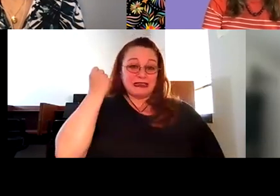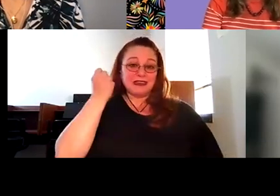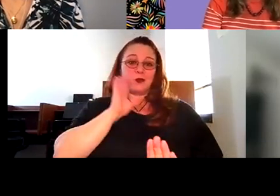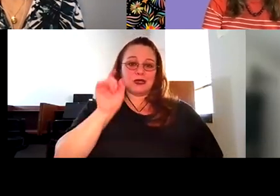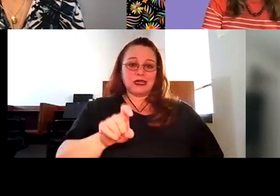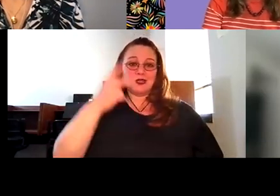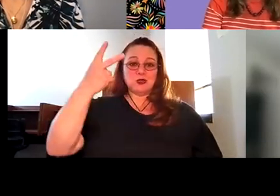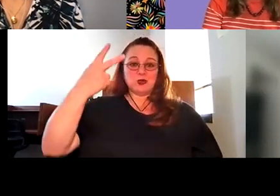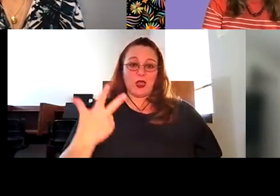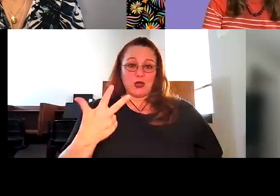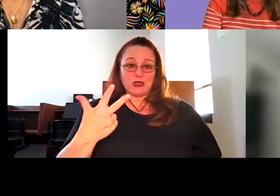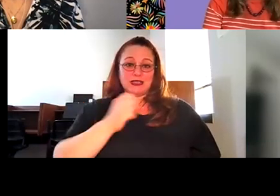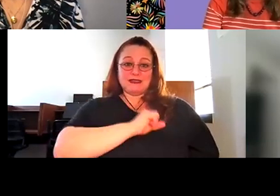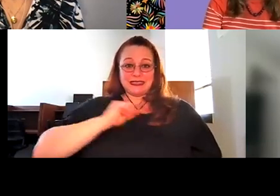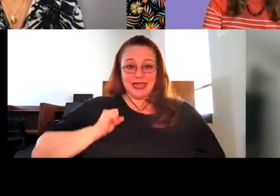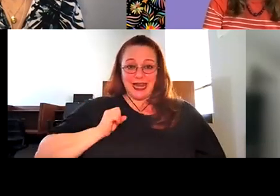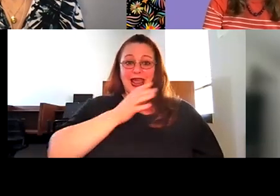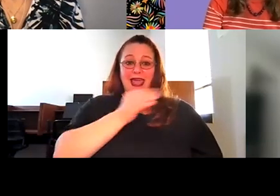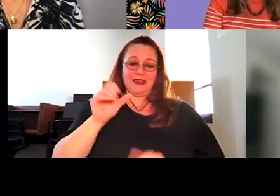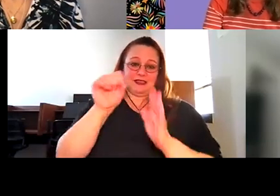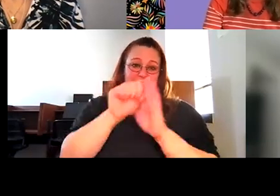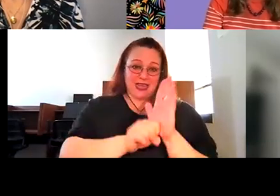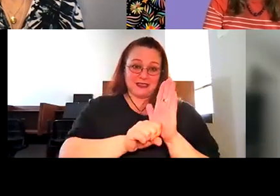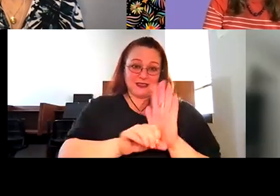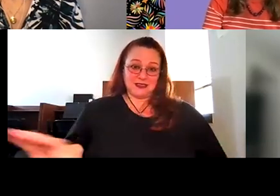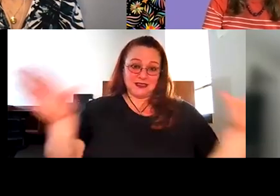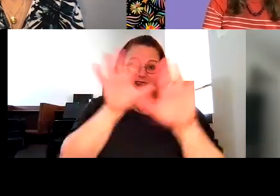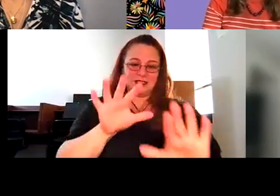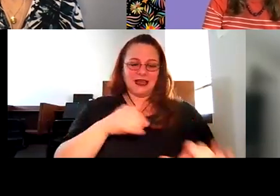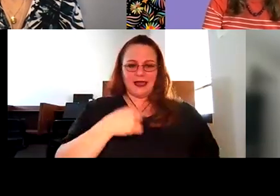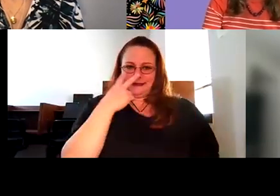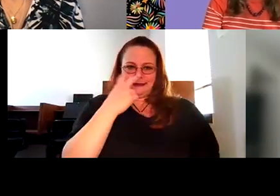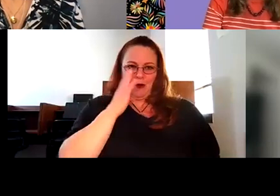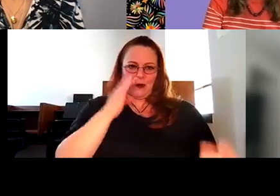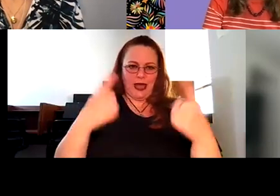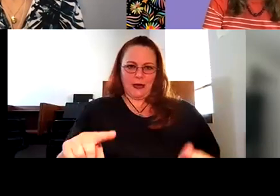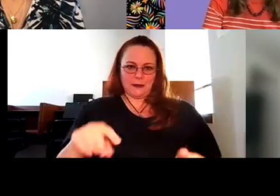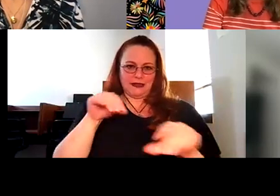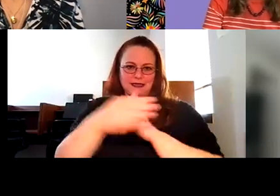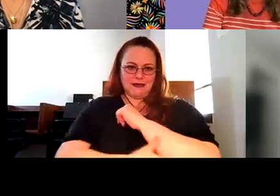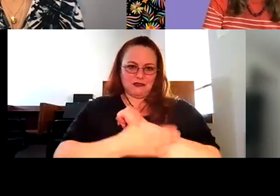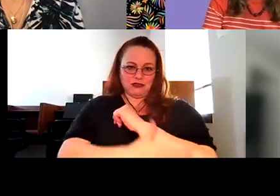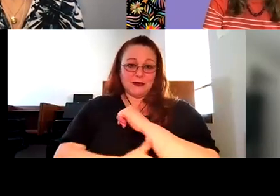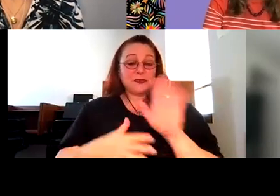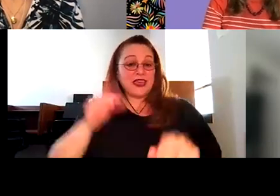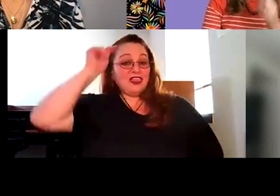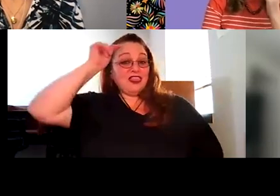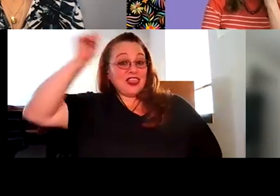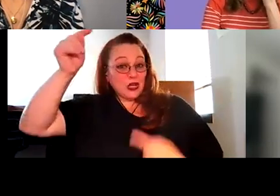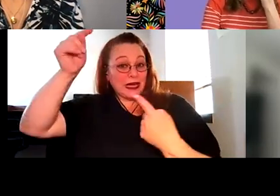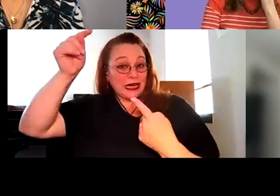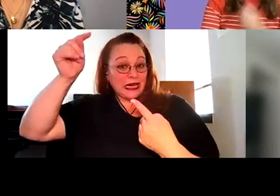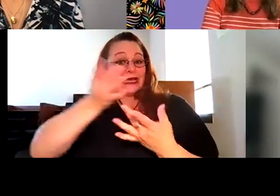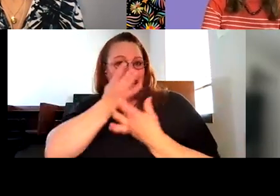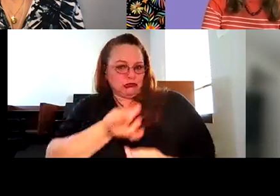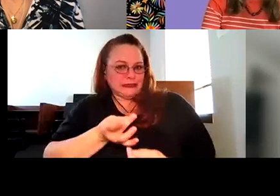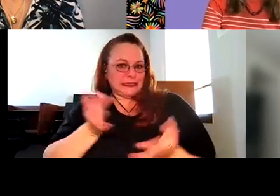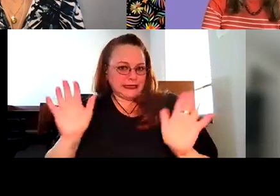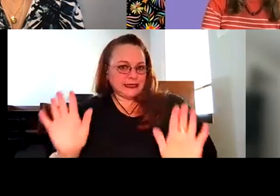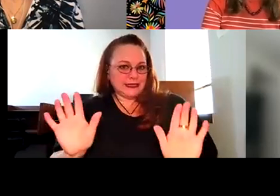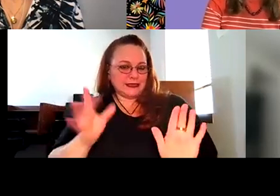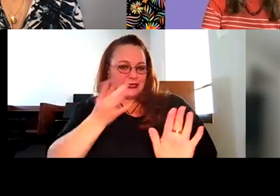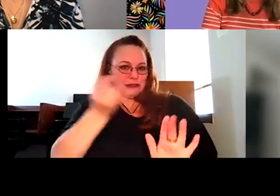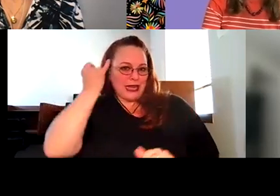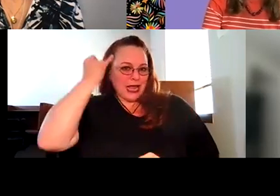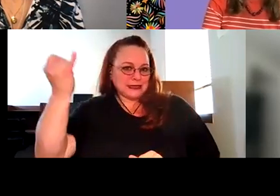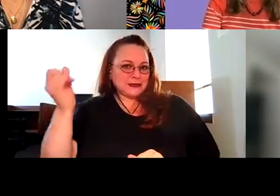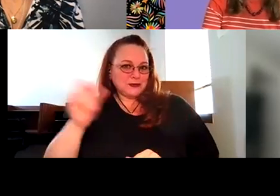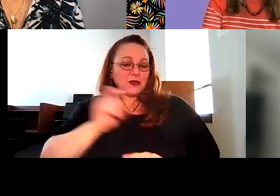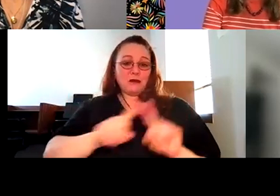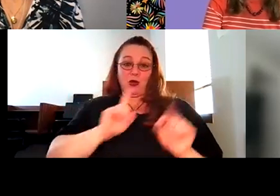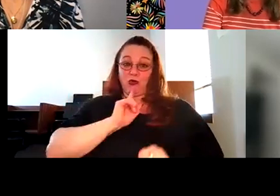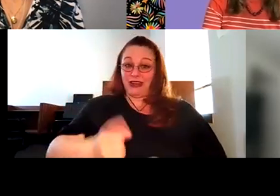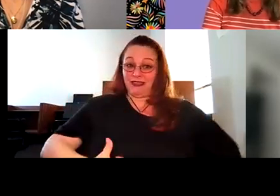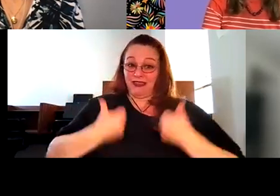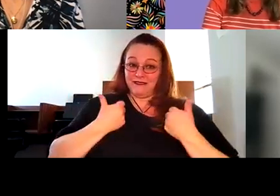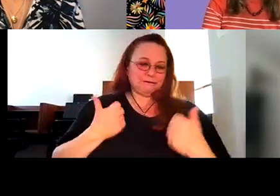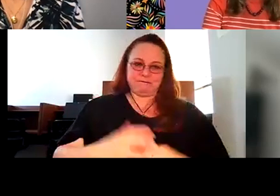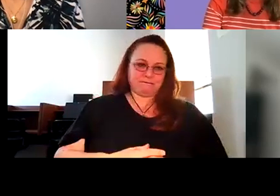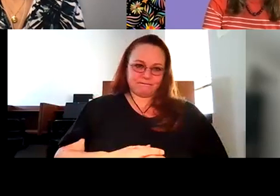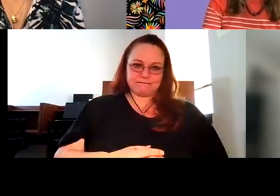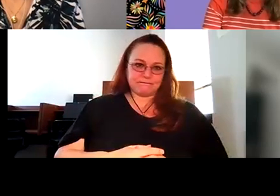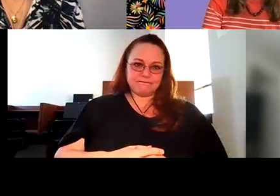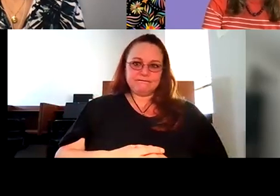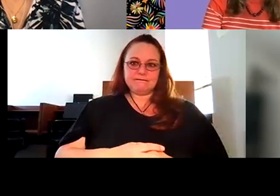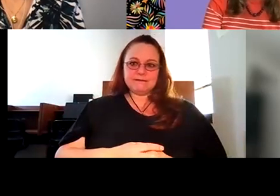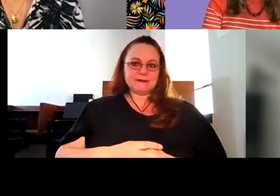Robyn Thomas: and that's something I don't see happening at any time soon in this country. So while in theory it's an interesting one more interesting idea on the table, I think. In reality it's very, very far from what would ever be viable.